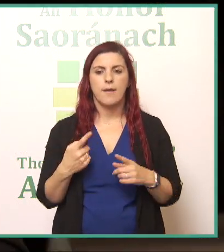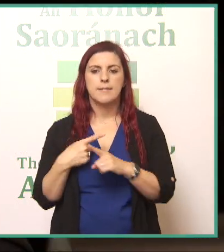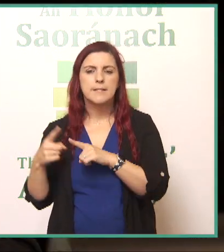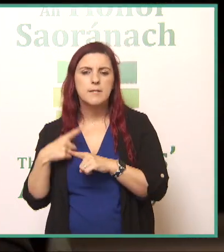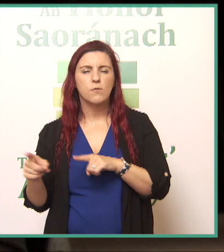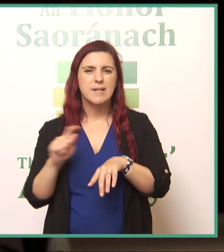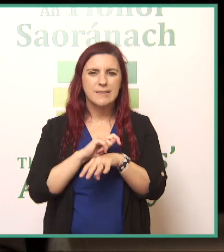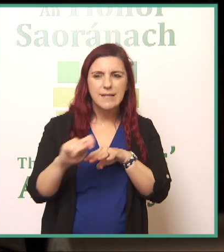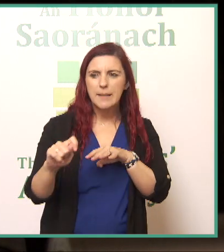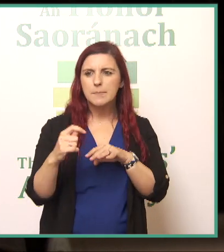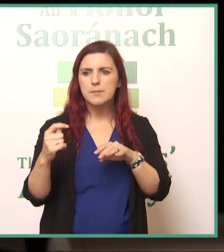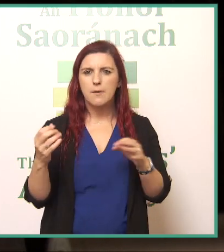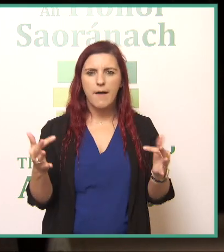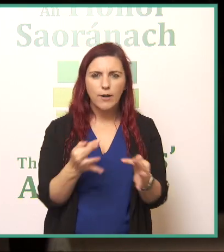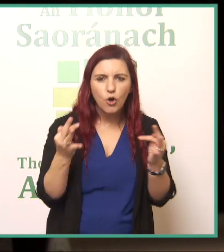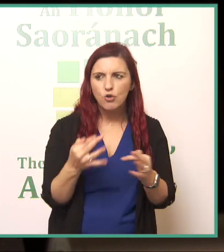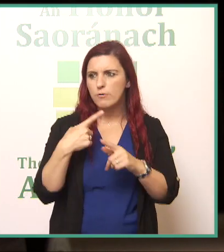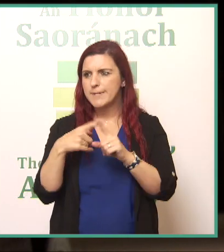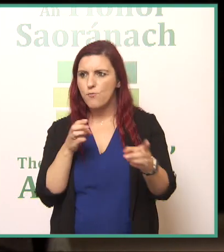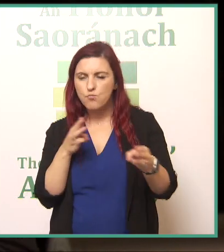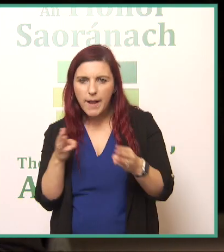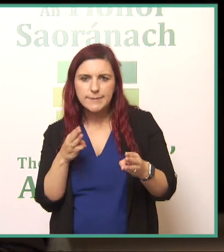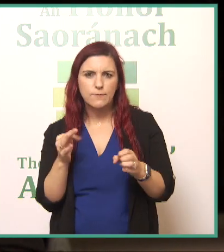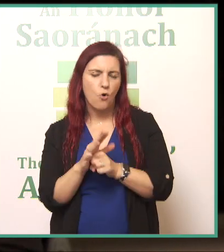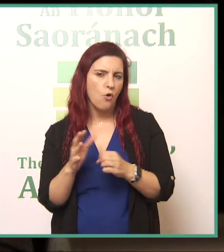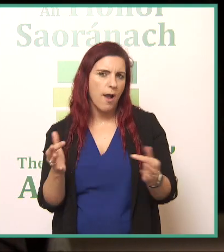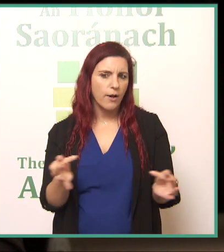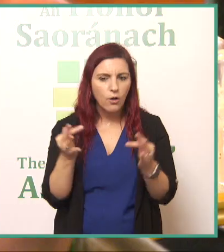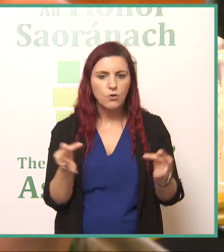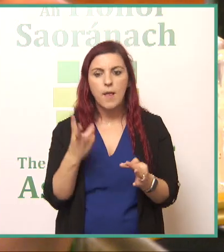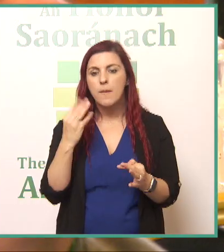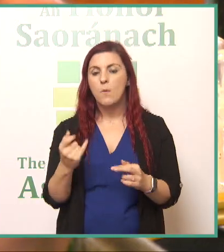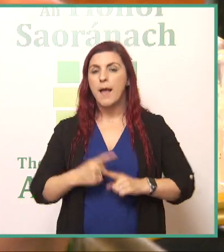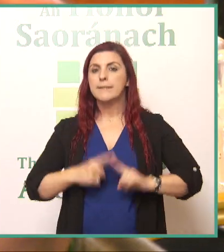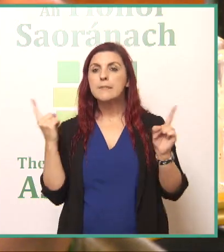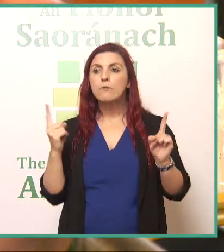and different practices and that gives rise to different habitat types and different intense